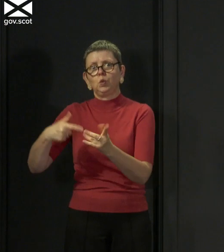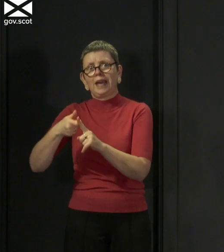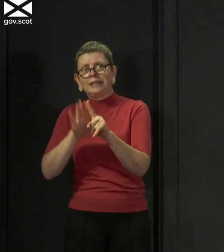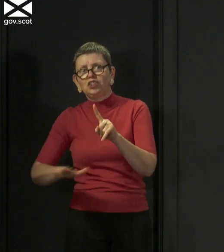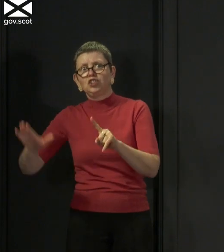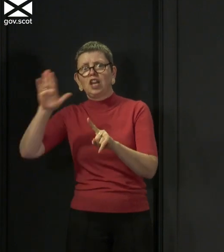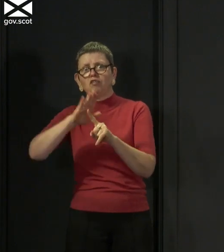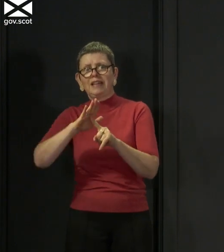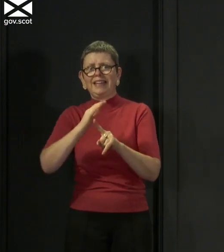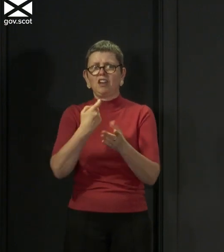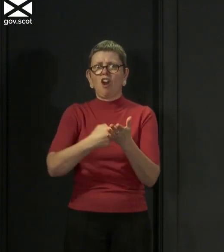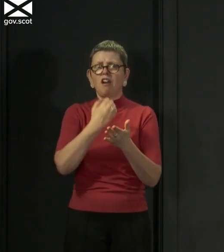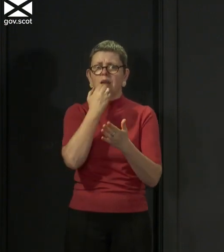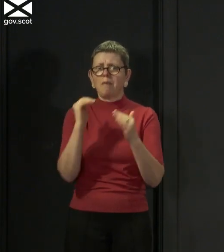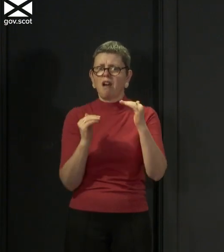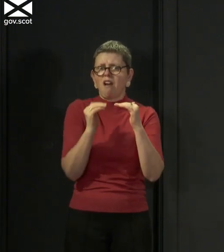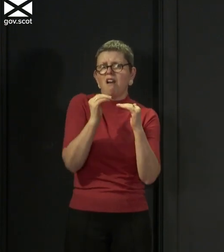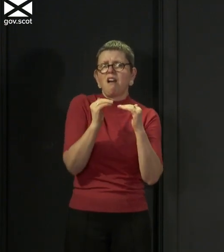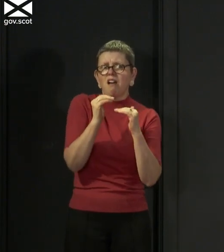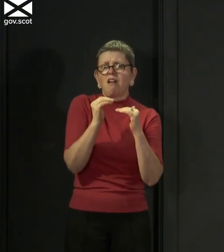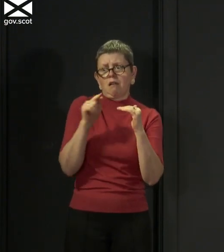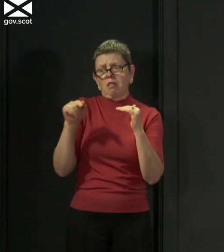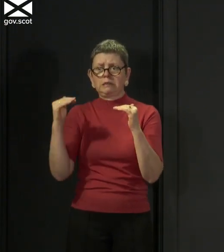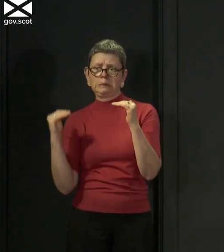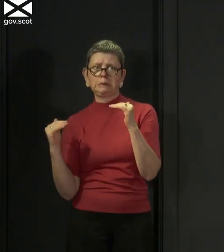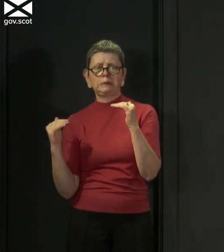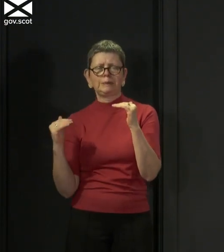That's why sticking with the lockdown measures at this stage is so important. It's key to